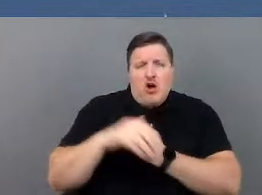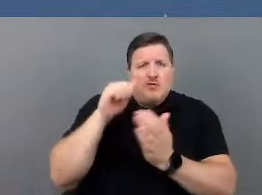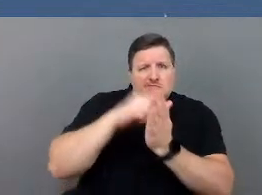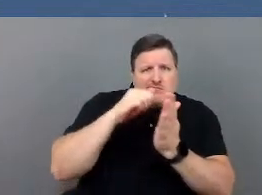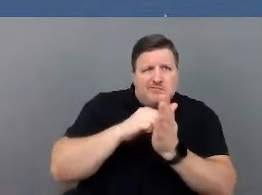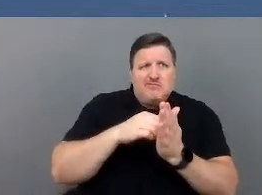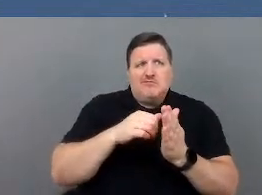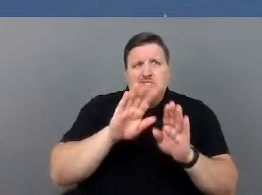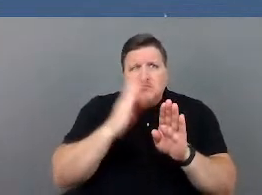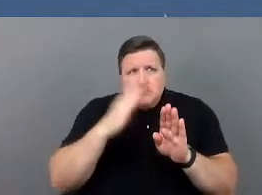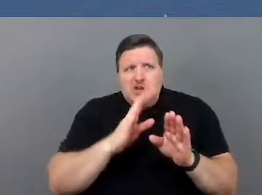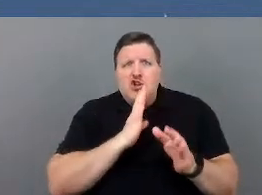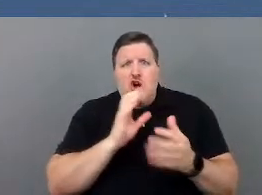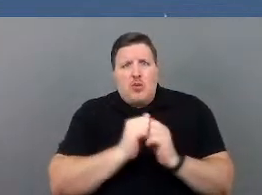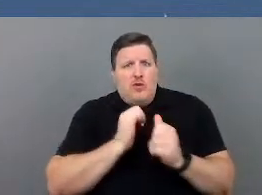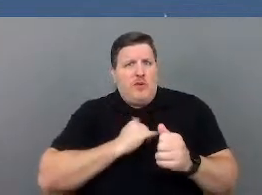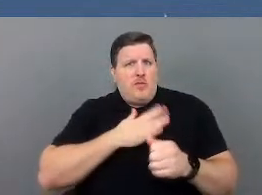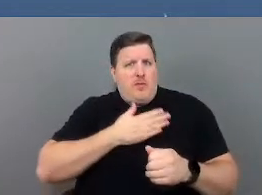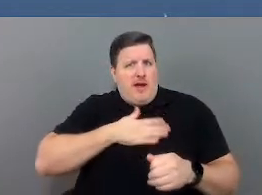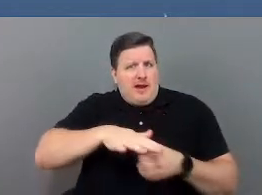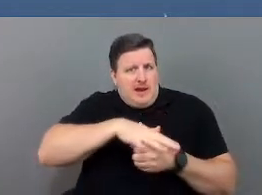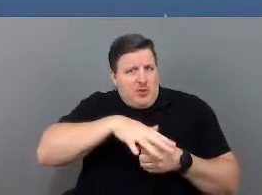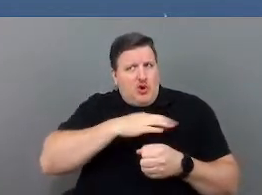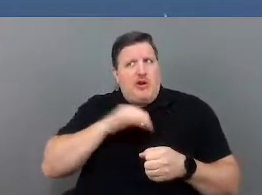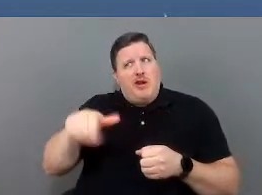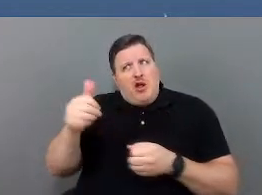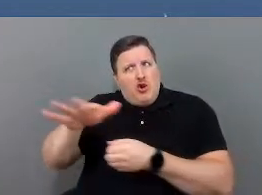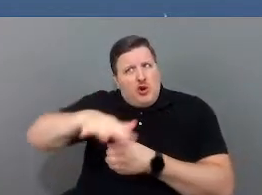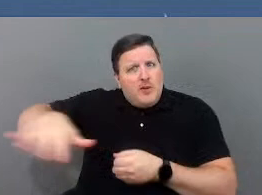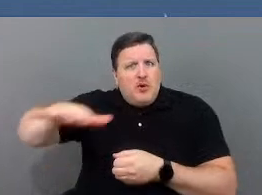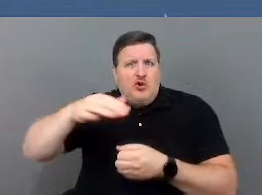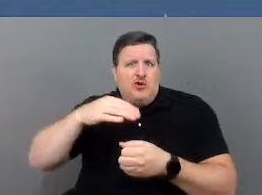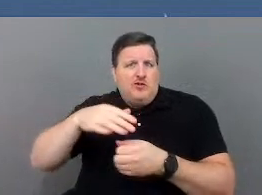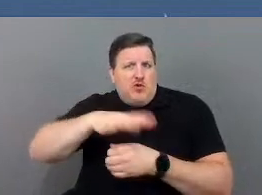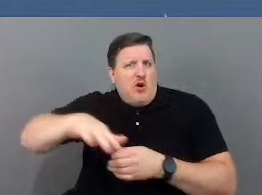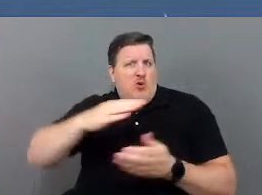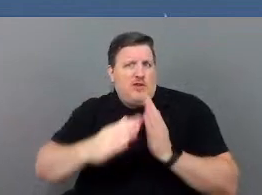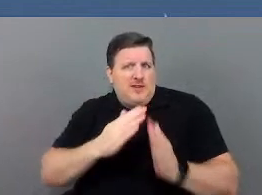AND TALKING TO MINNEAPOLIS RESIDENTS, BOTH IN MY OVER, REGARDLESS OF HOW